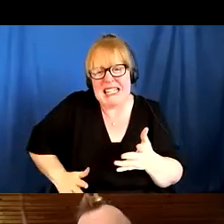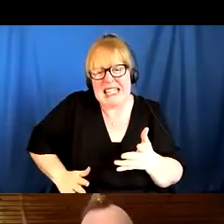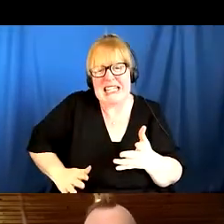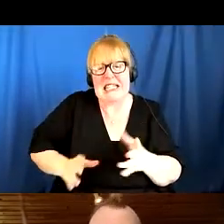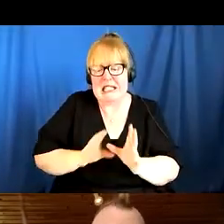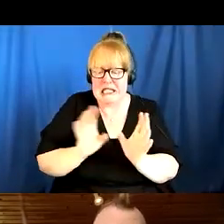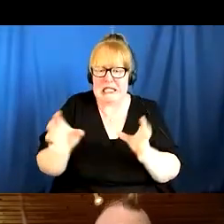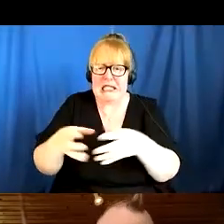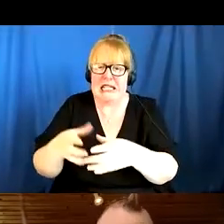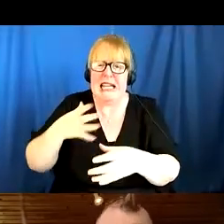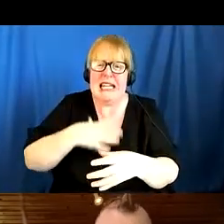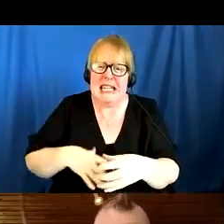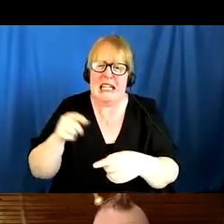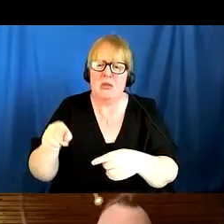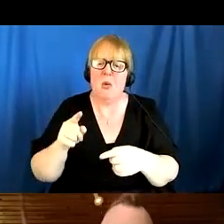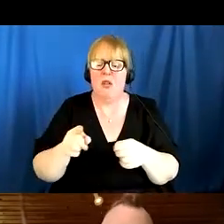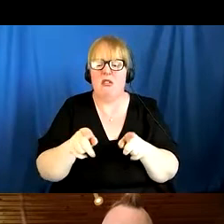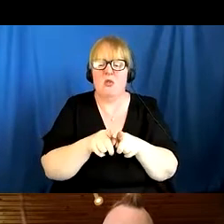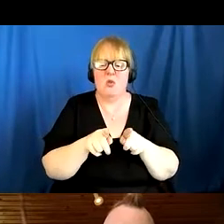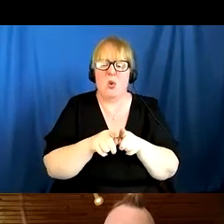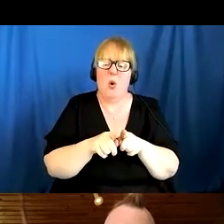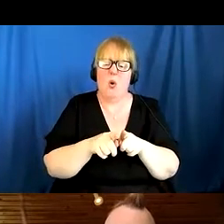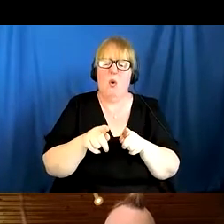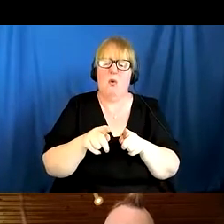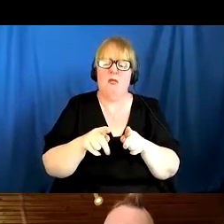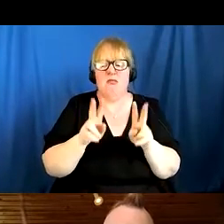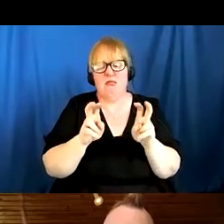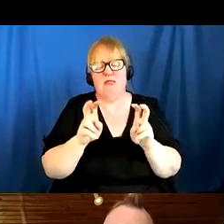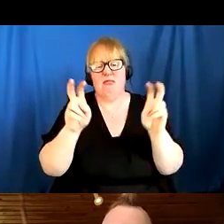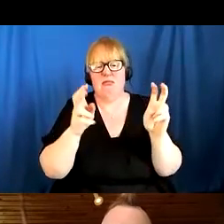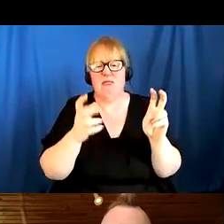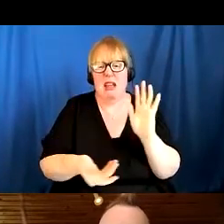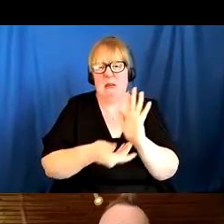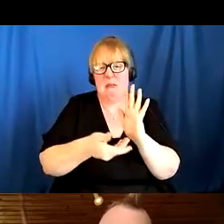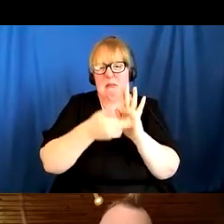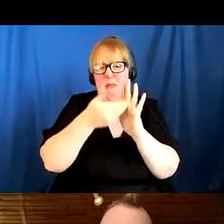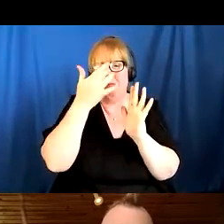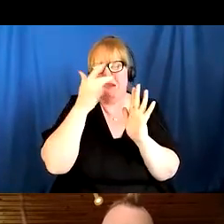they would normally hang around with, or friends or family. So, they kind of created like a fictive solution to that.